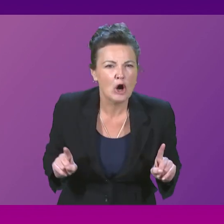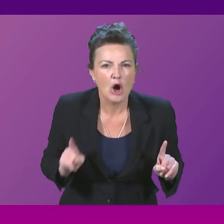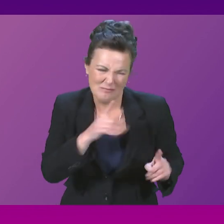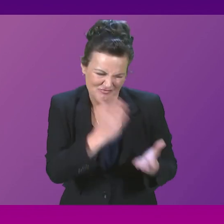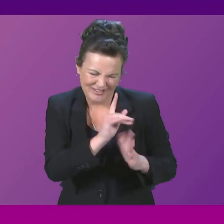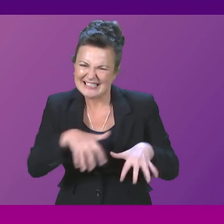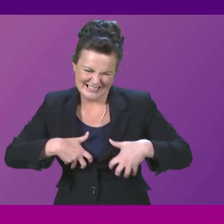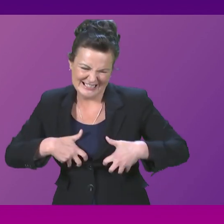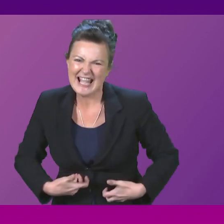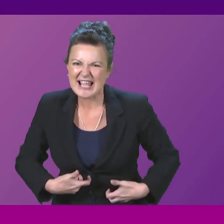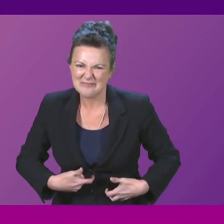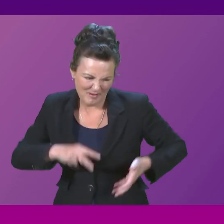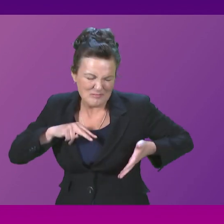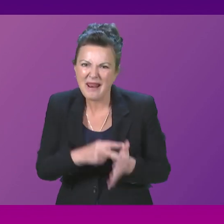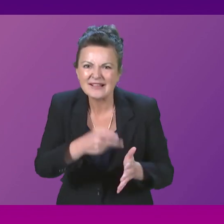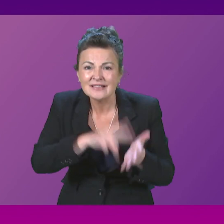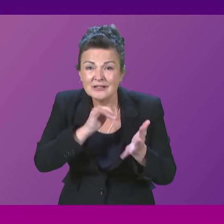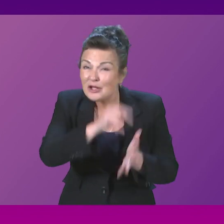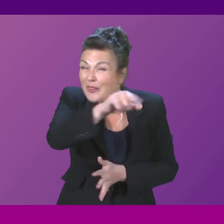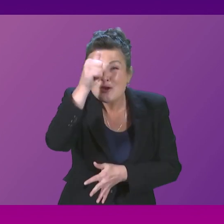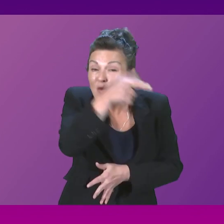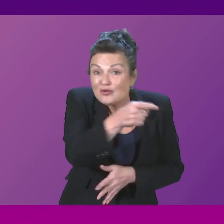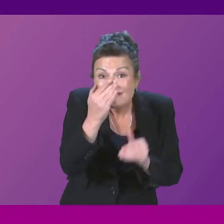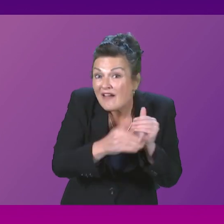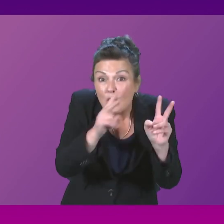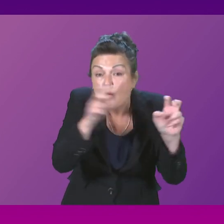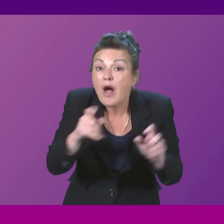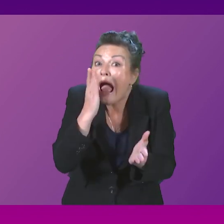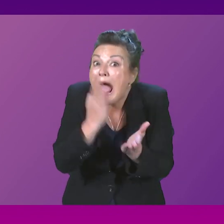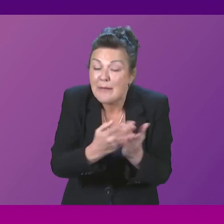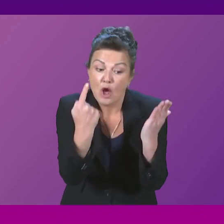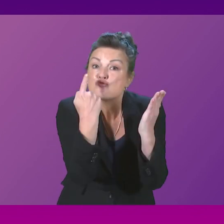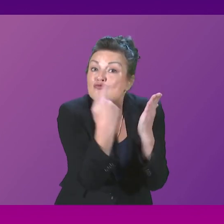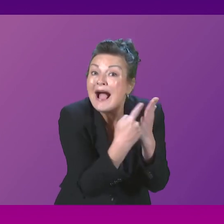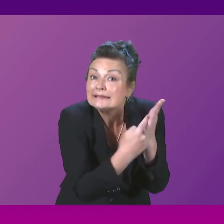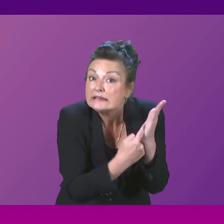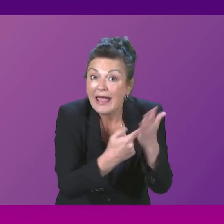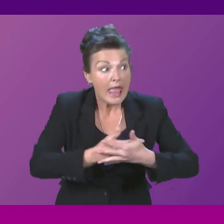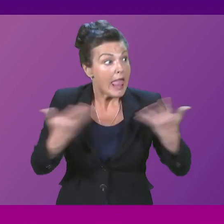stuff because they know that Nicola Sturgeon did not say that one of the criteria for countries